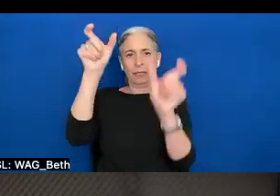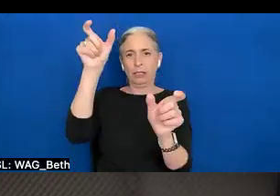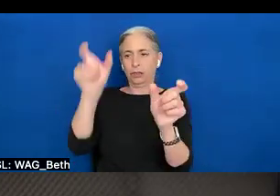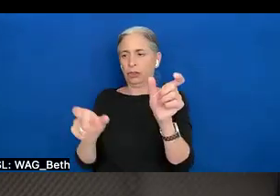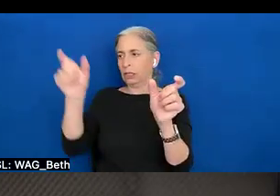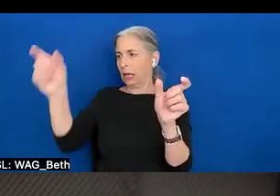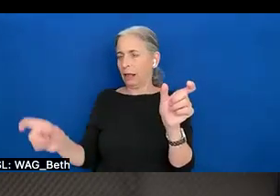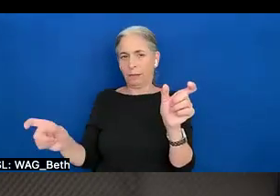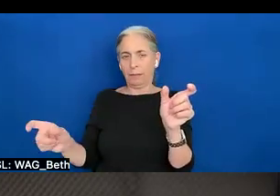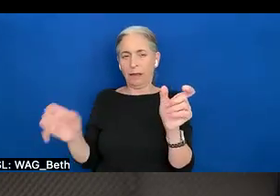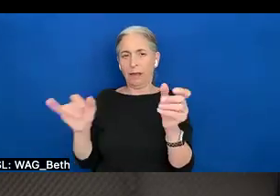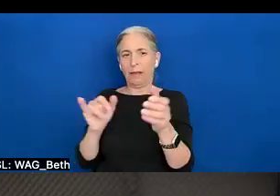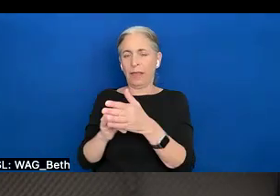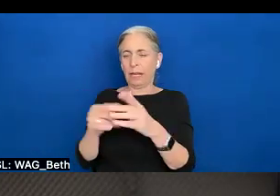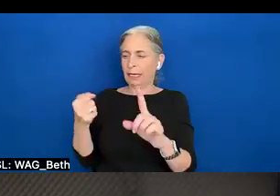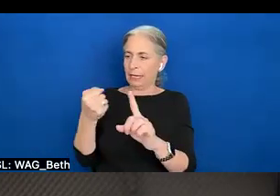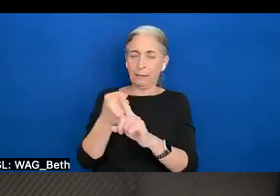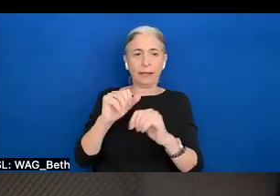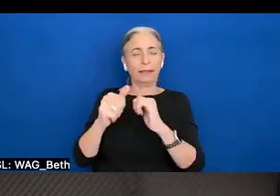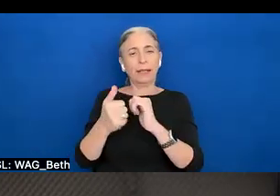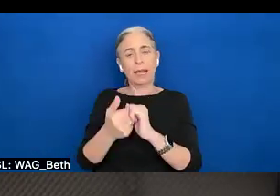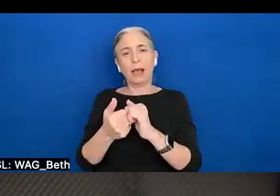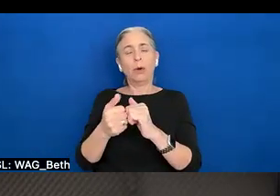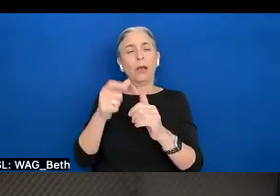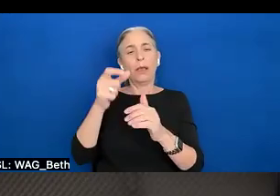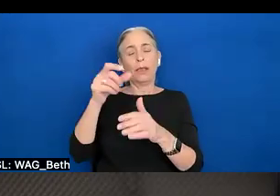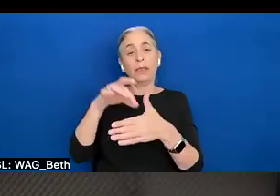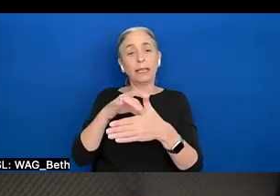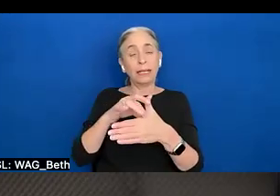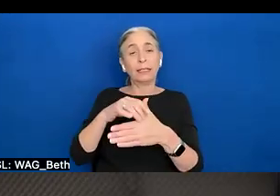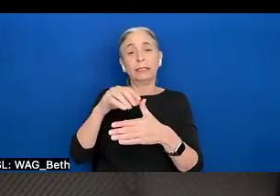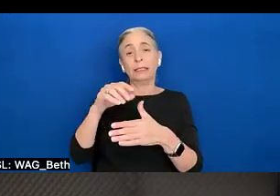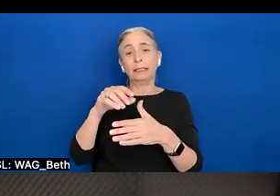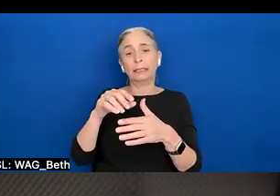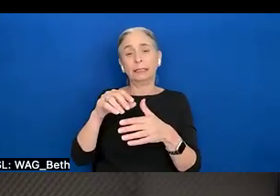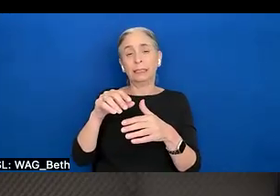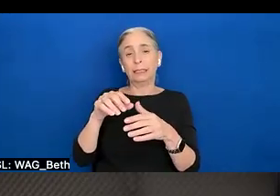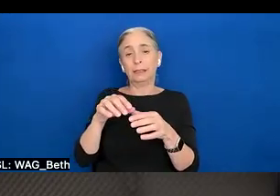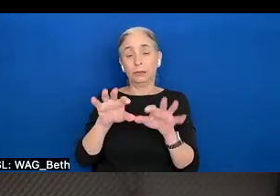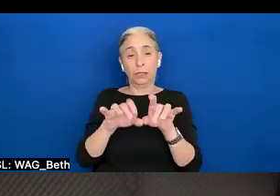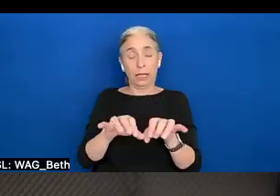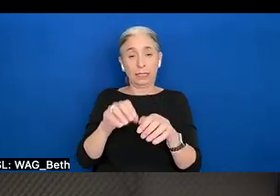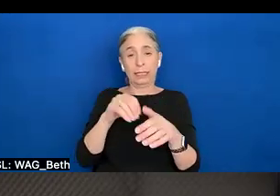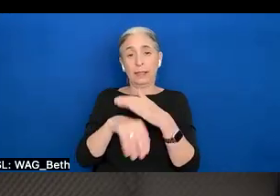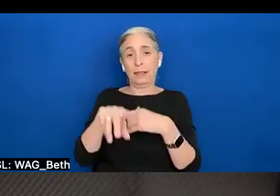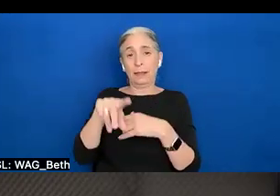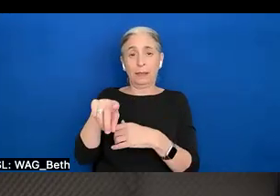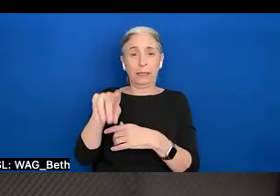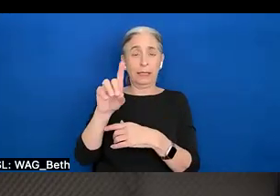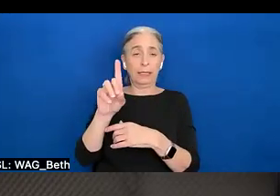And that has a direct impact on how the content is tagged in the PDF.